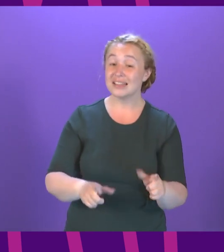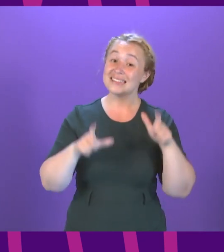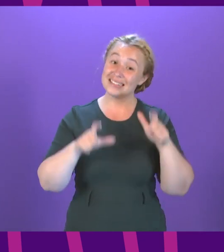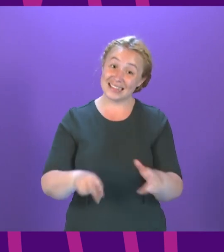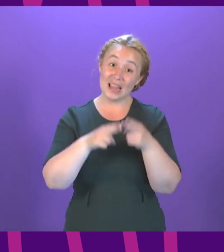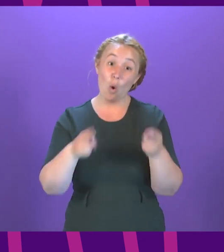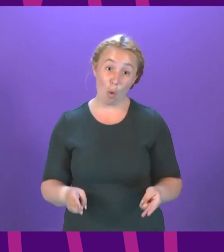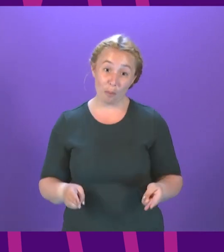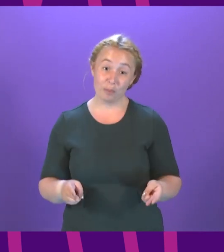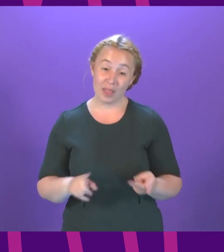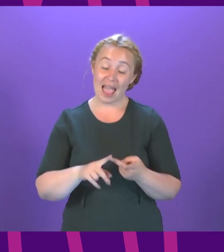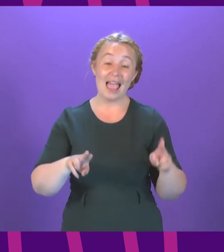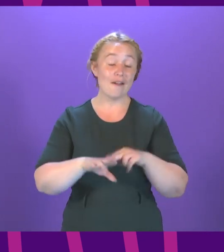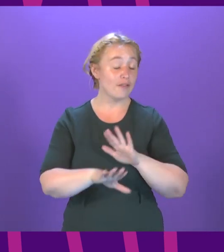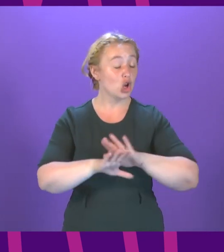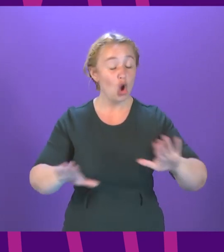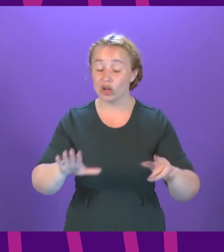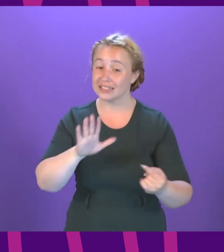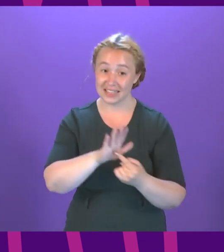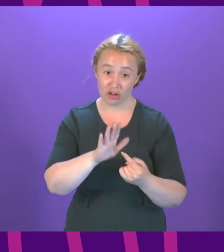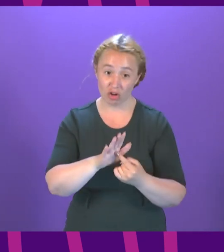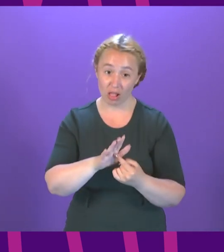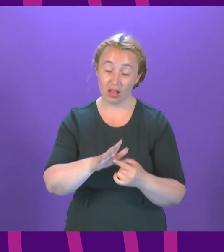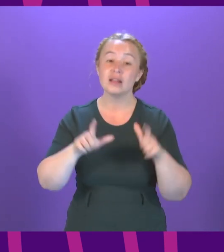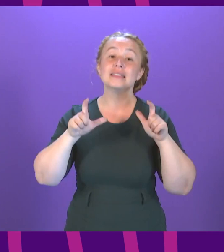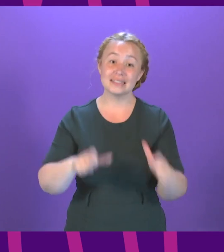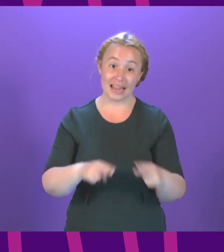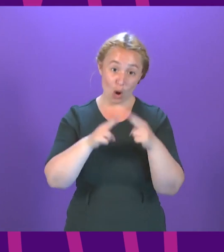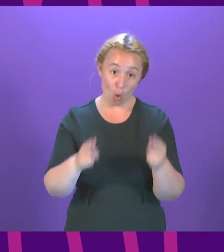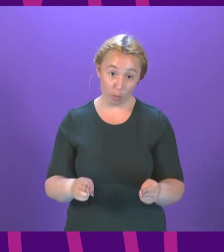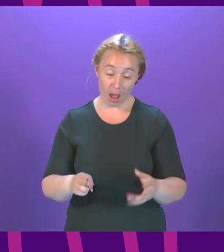should not go. They might not know what the situation will be when they get there, because the